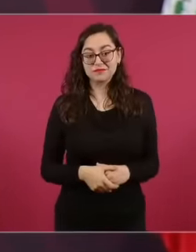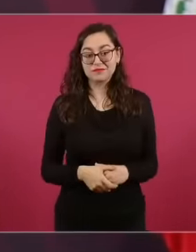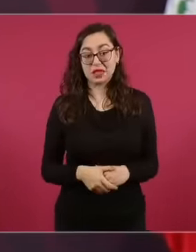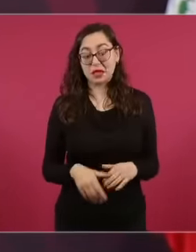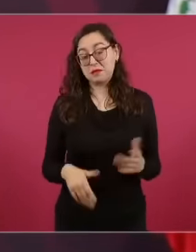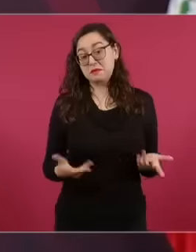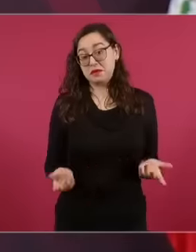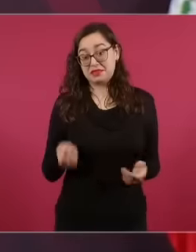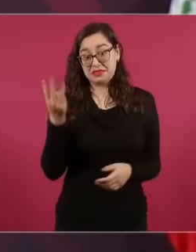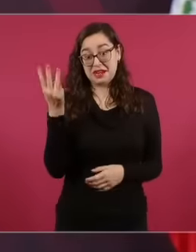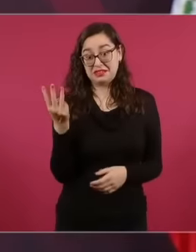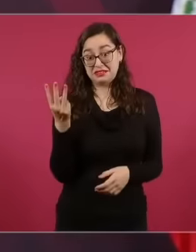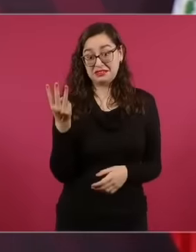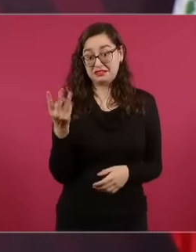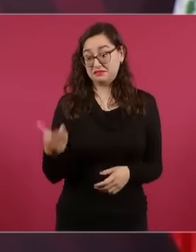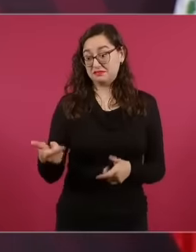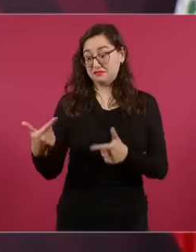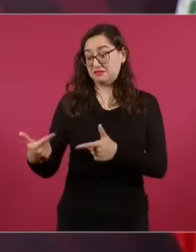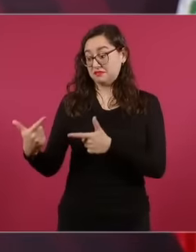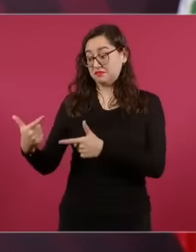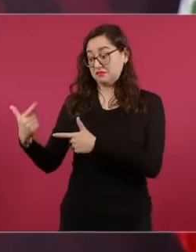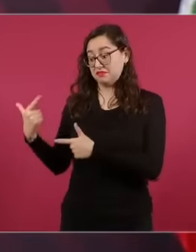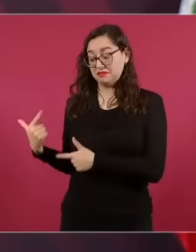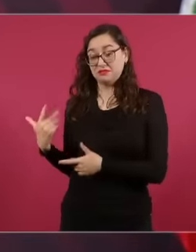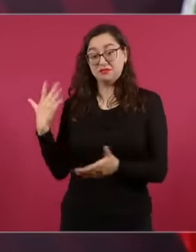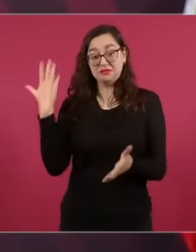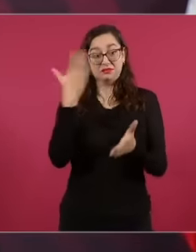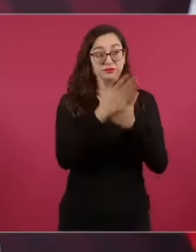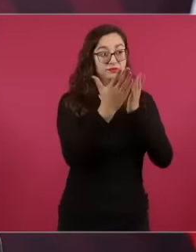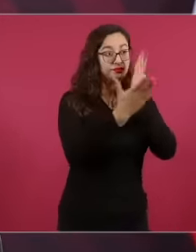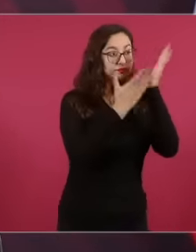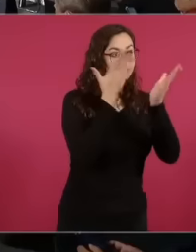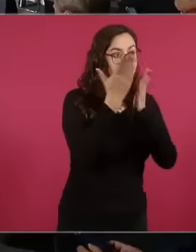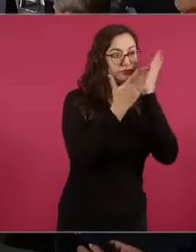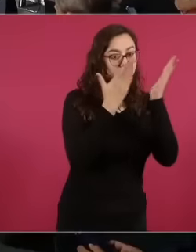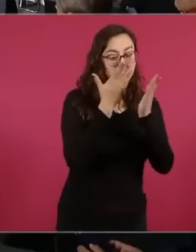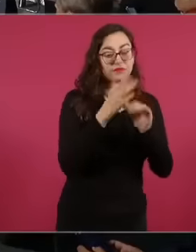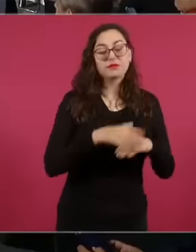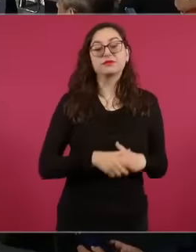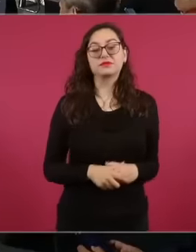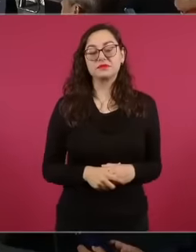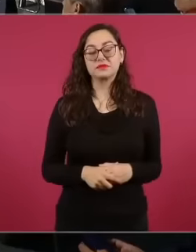trained beyond the recent